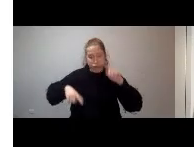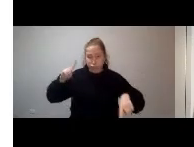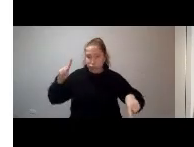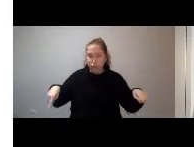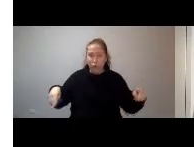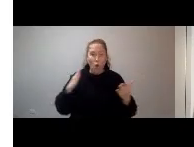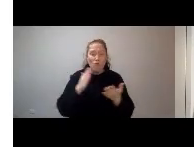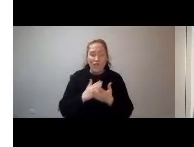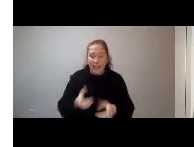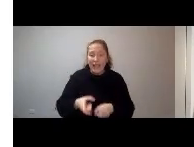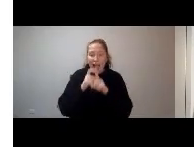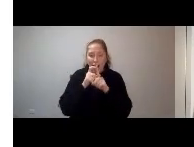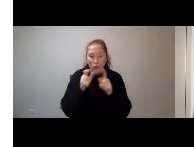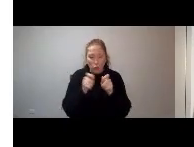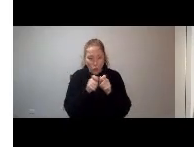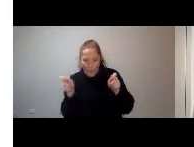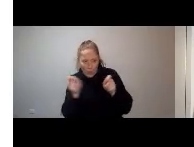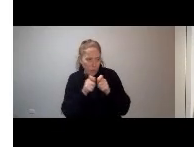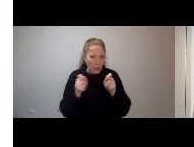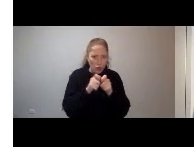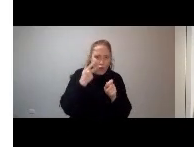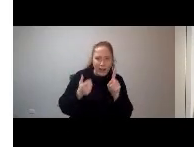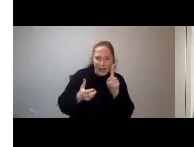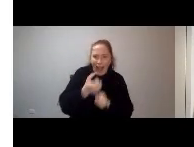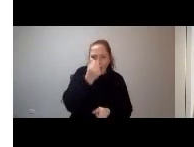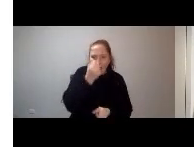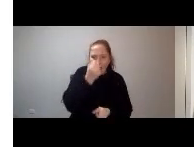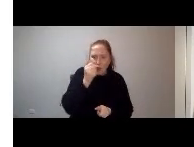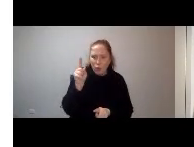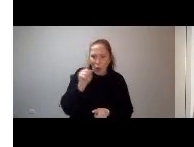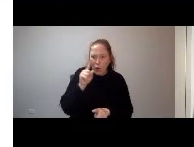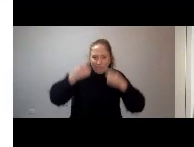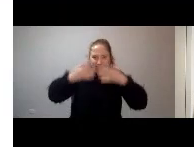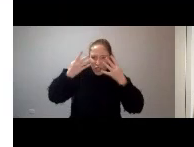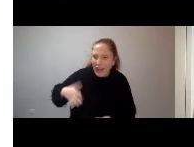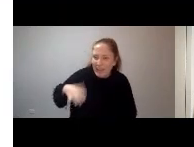for individuals in the disability sector. We've done quite a lot of work